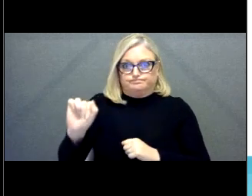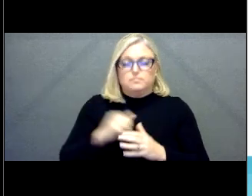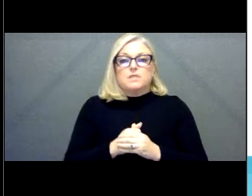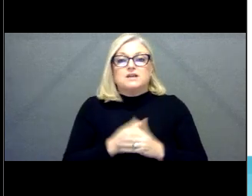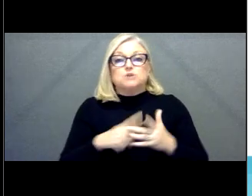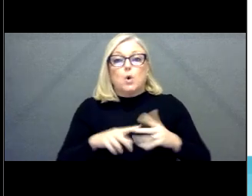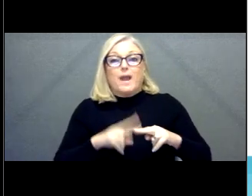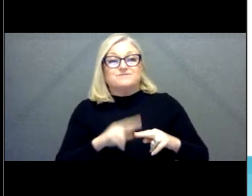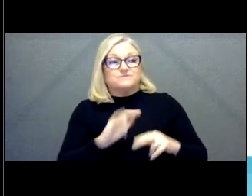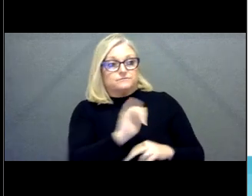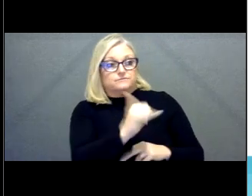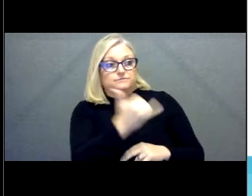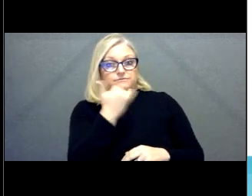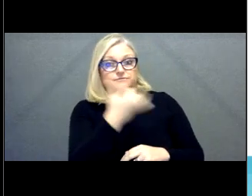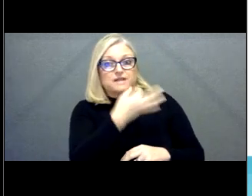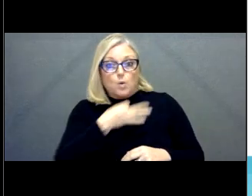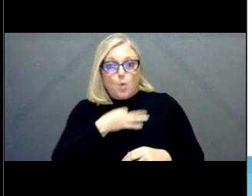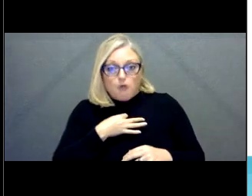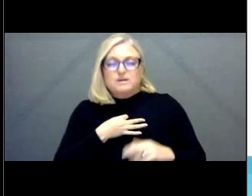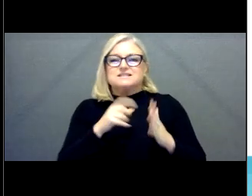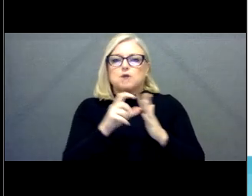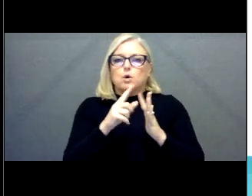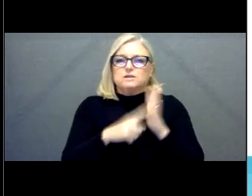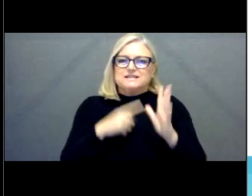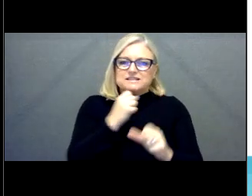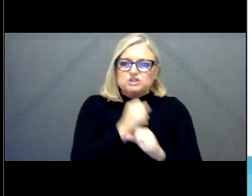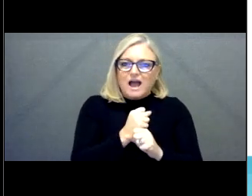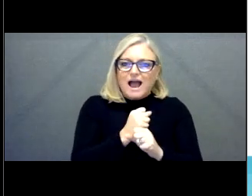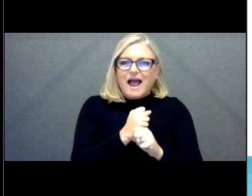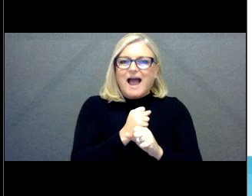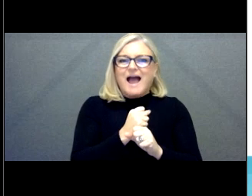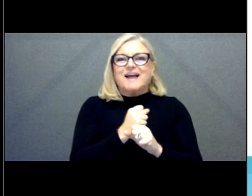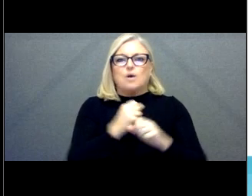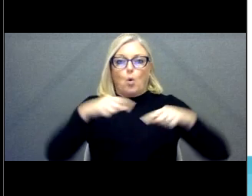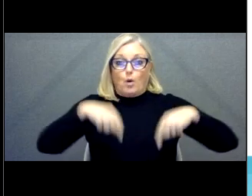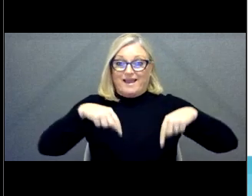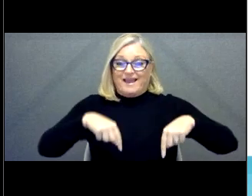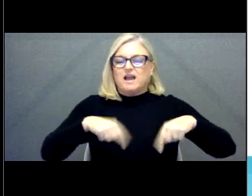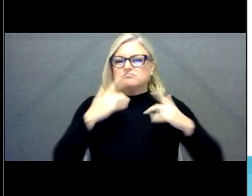know either at DJAG or um at in Legal Aid we are certainly saying to people if you've got access